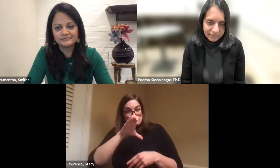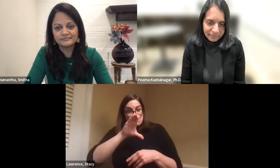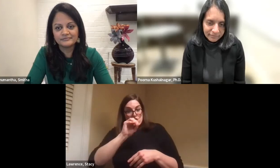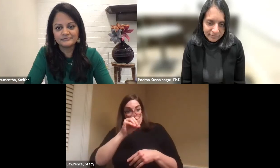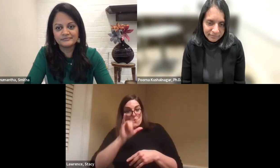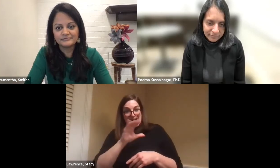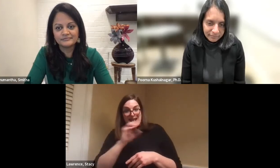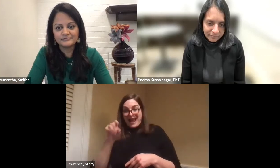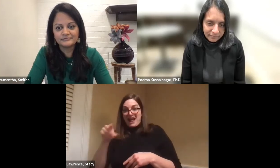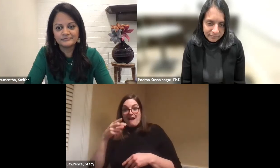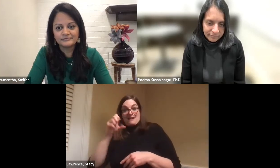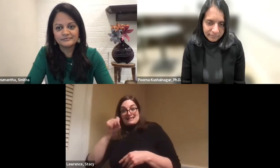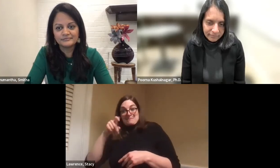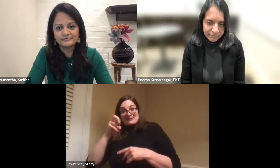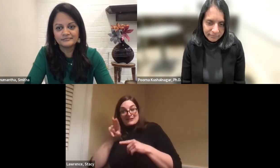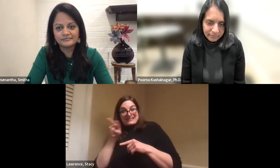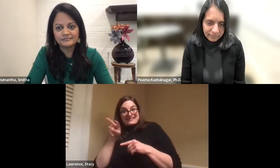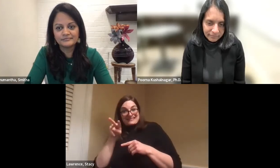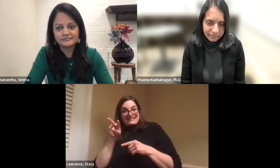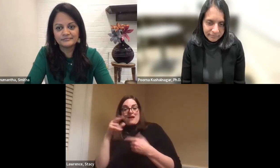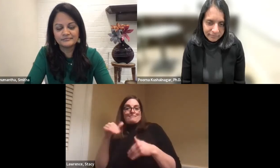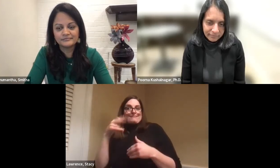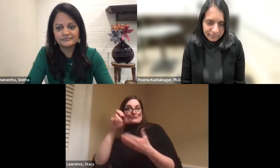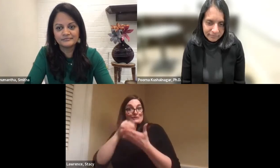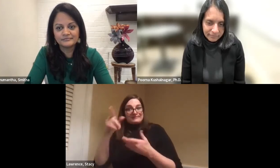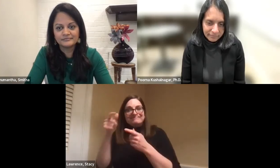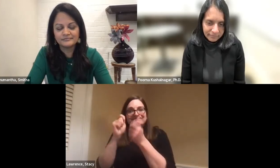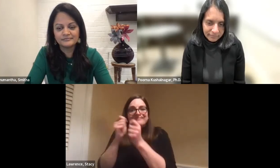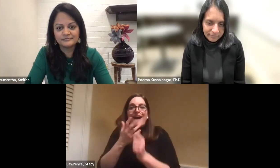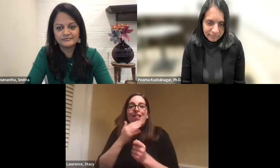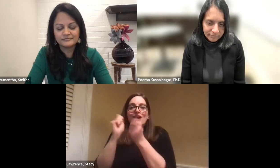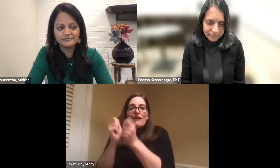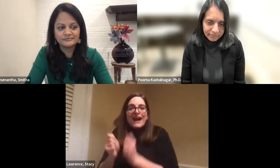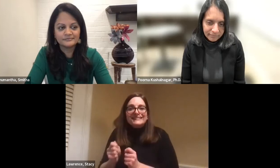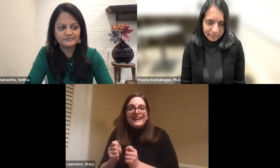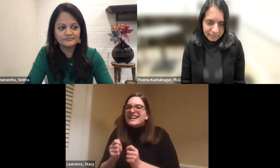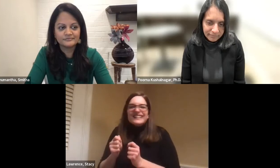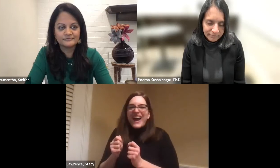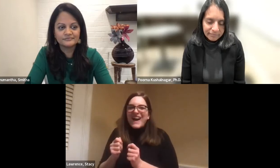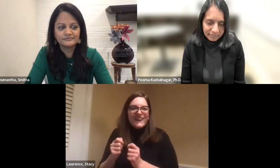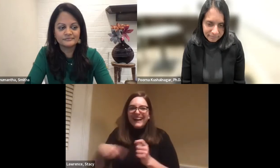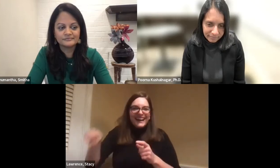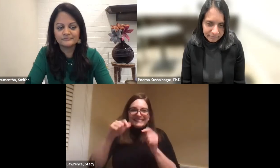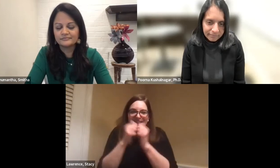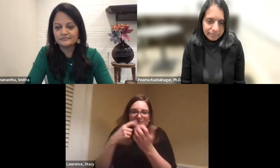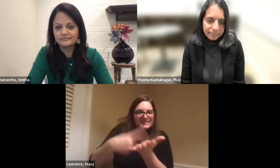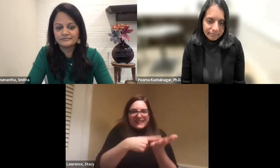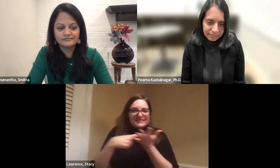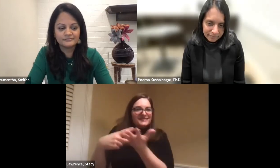We even had two high-school students-- Cody and Spencer. The two of them were doing some of the color editing,